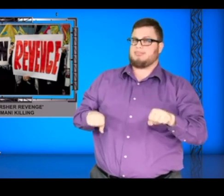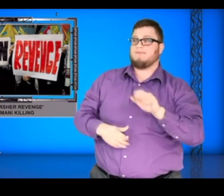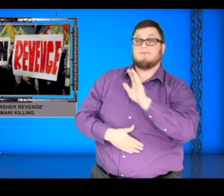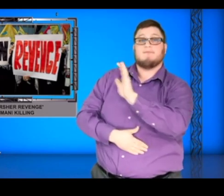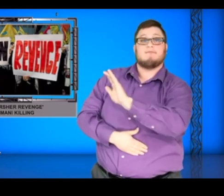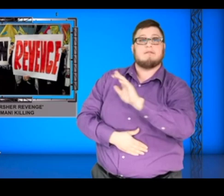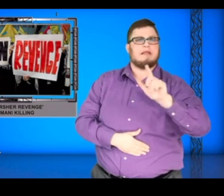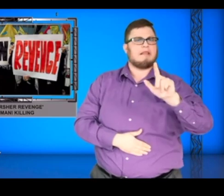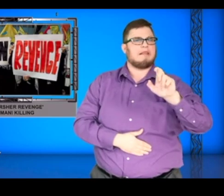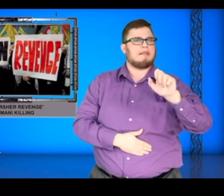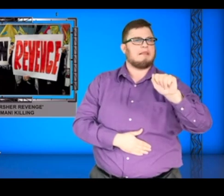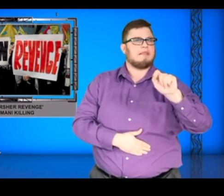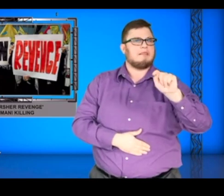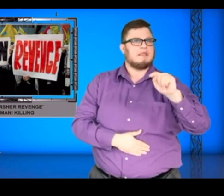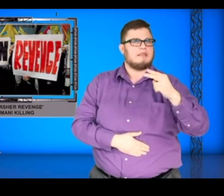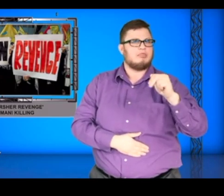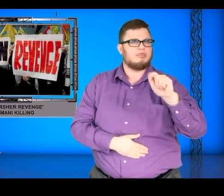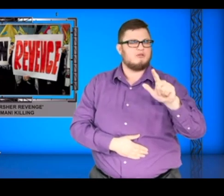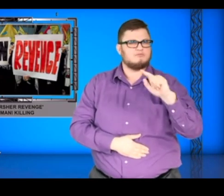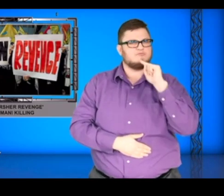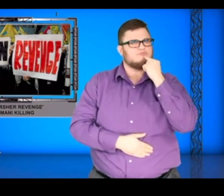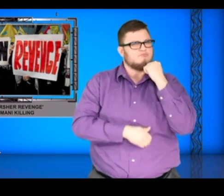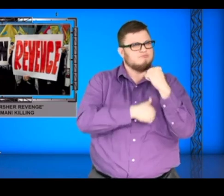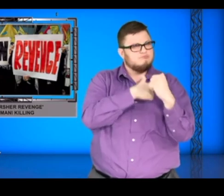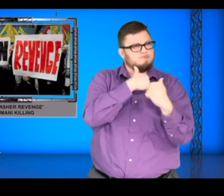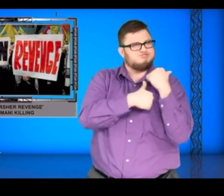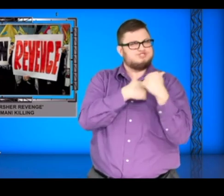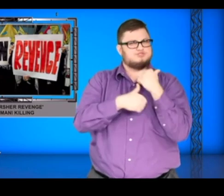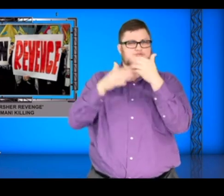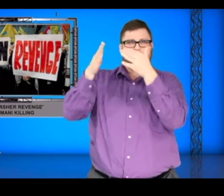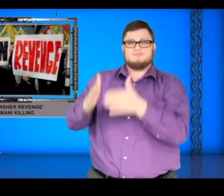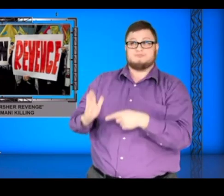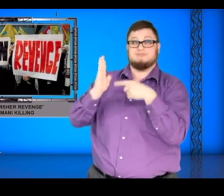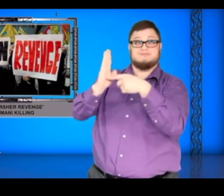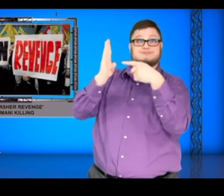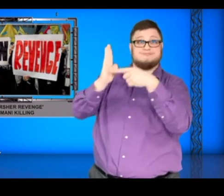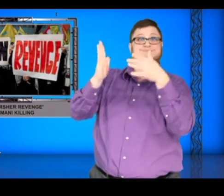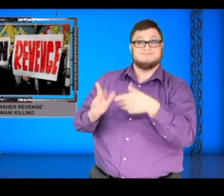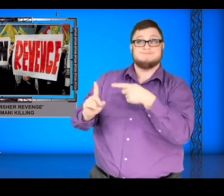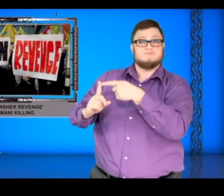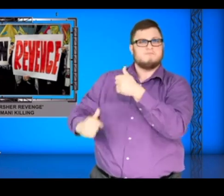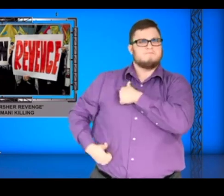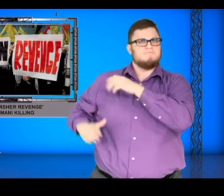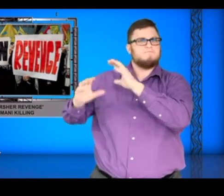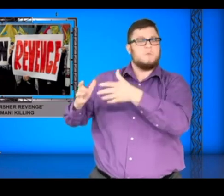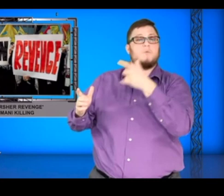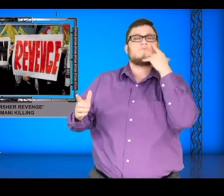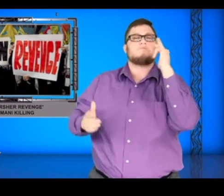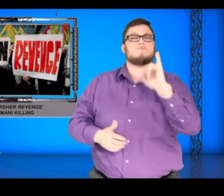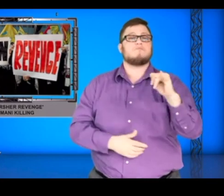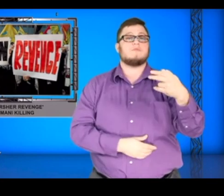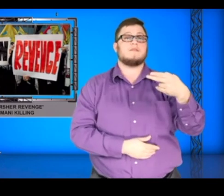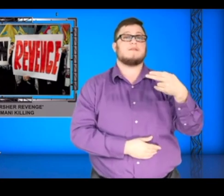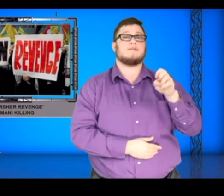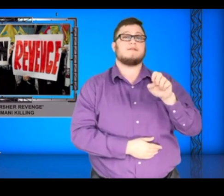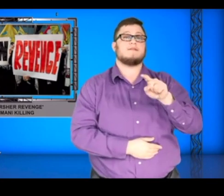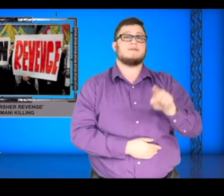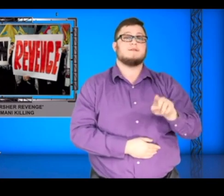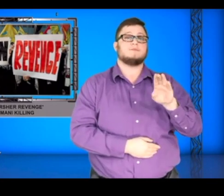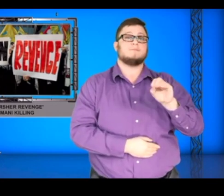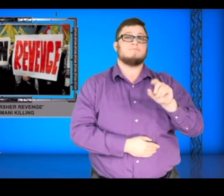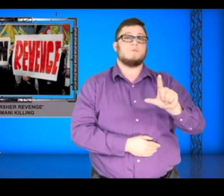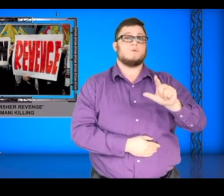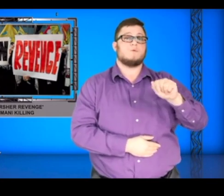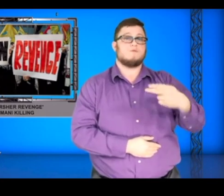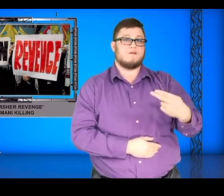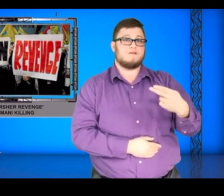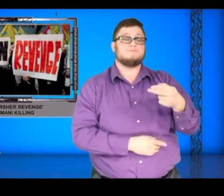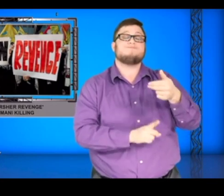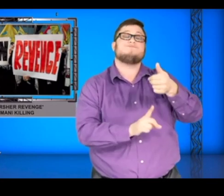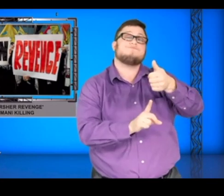of Iran and its legal proxy forces like Hezbollah.